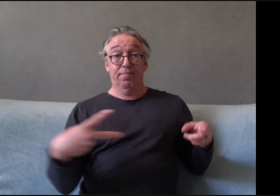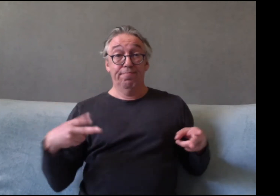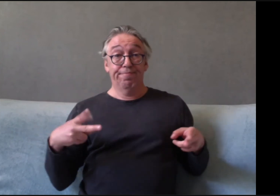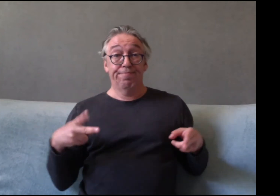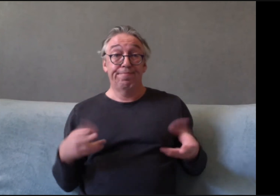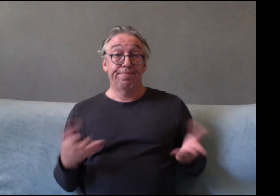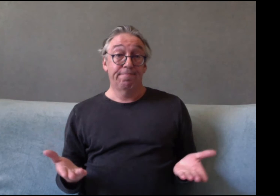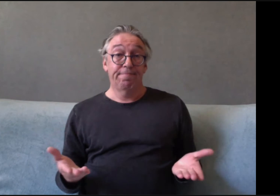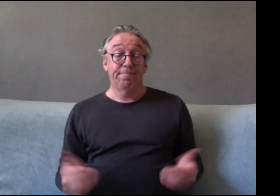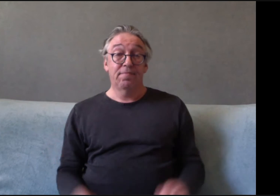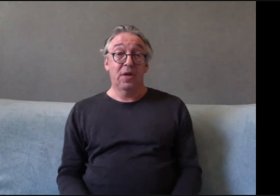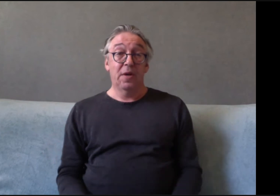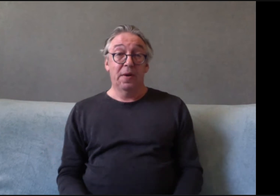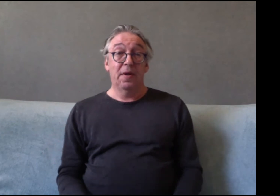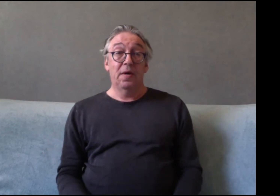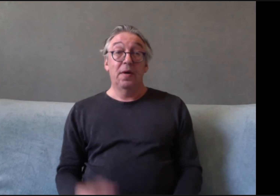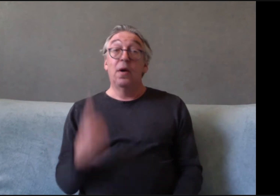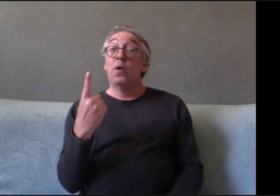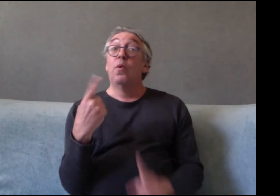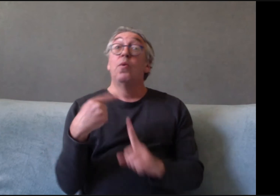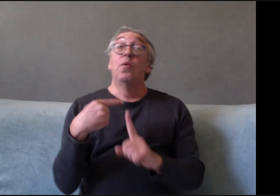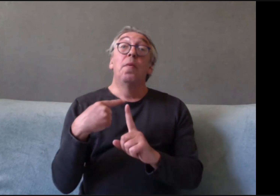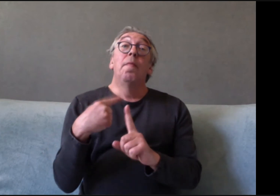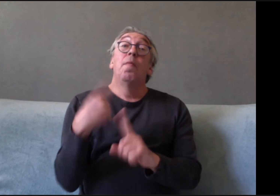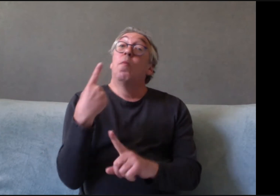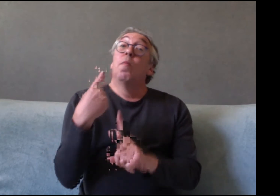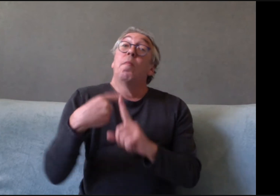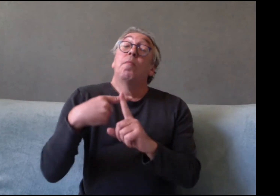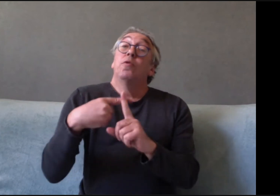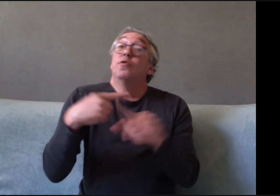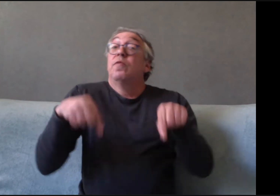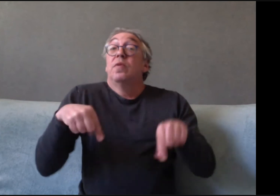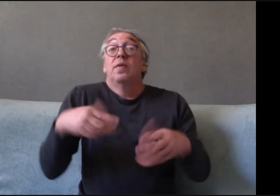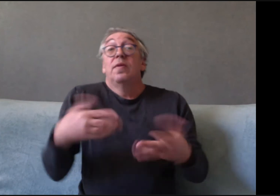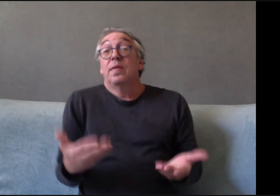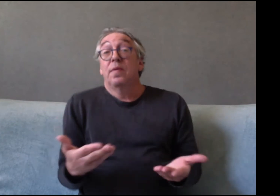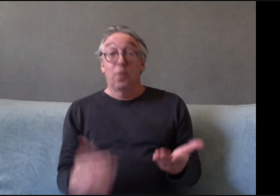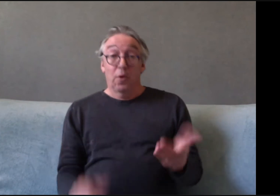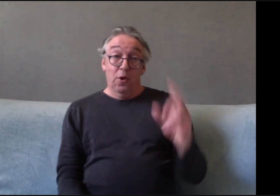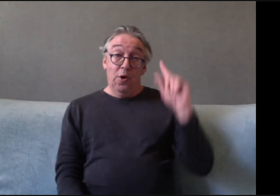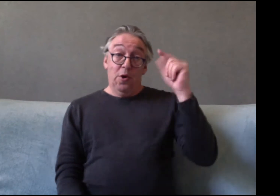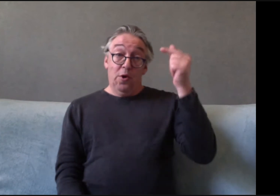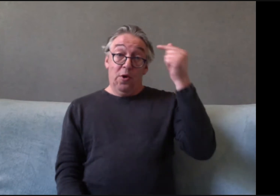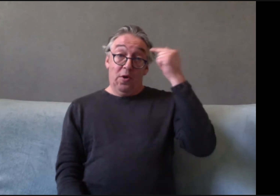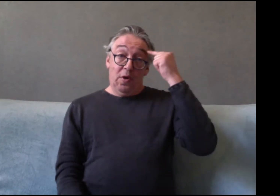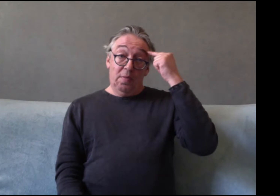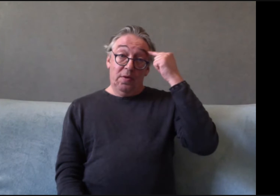prepare a task force on the field of the second phase of COVID-19